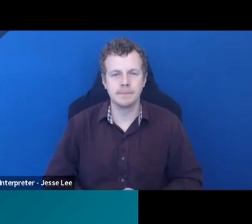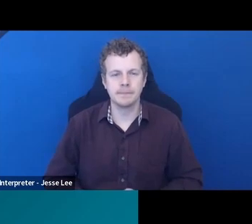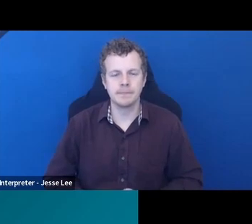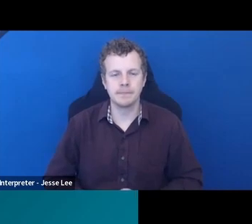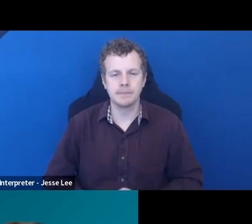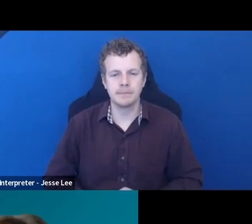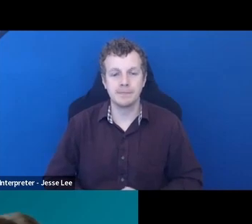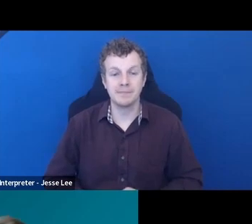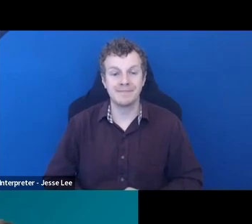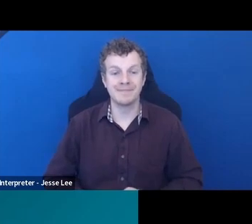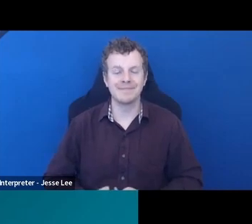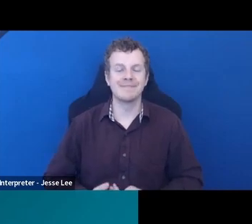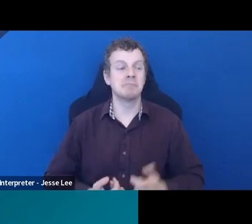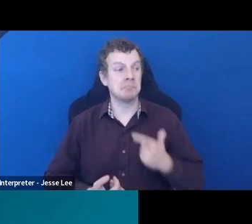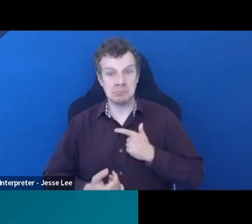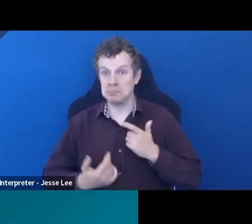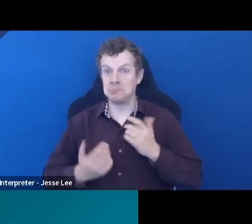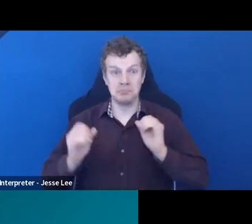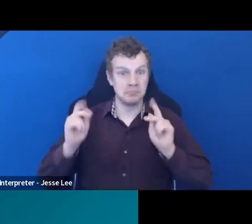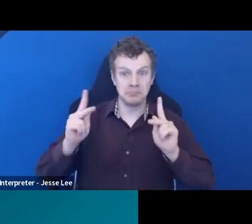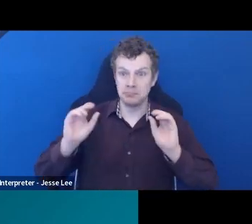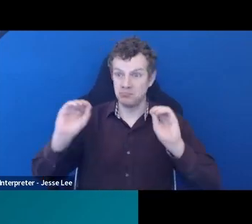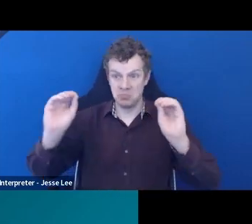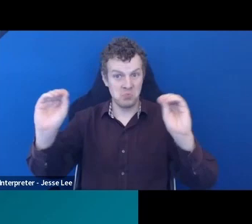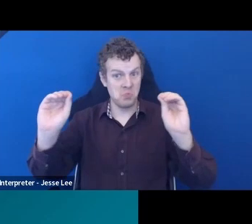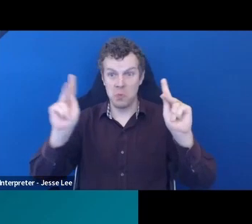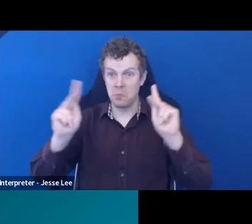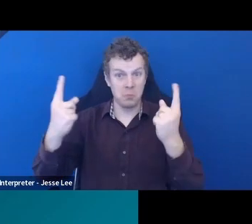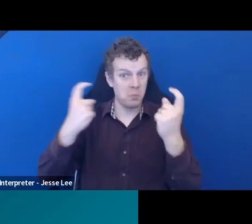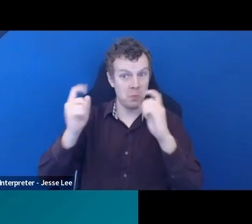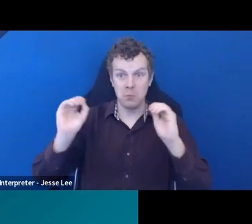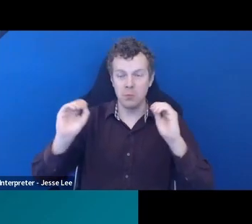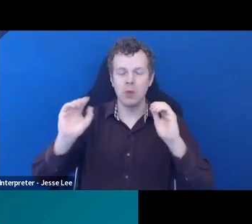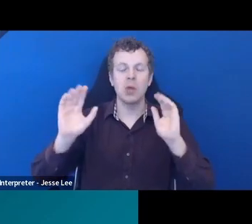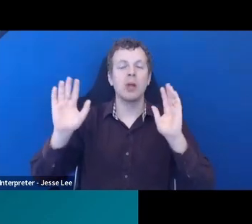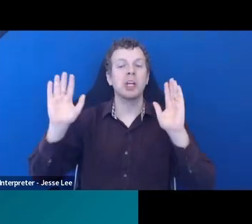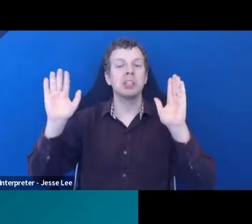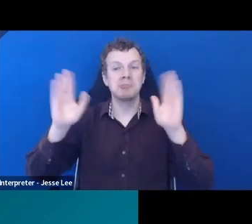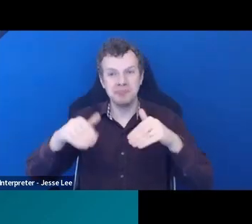Okay if there are no further questions I guess we will allow you to go and enjoy your evening.